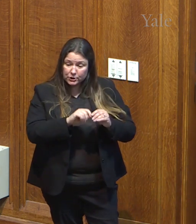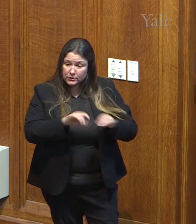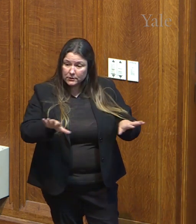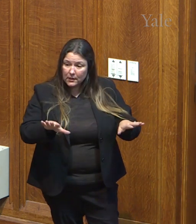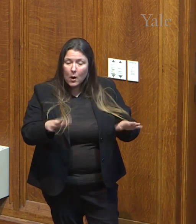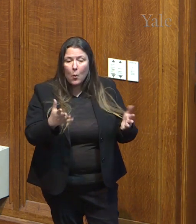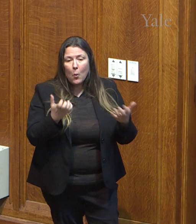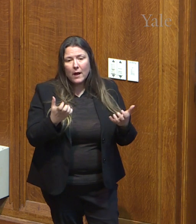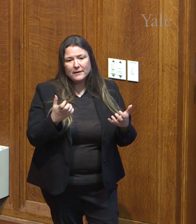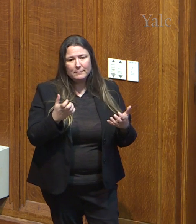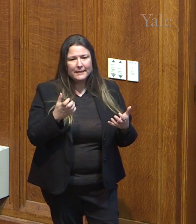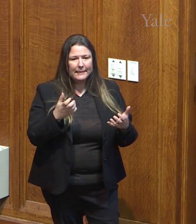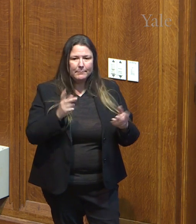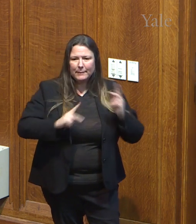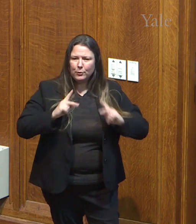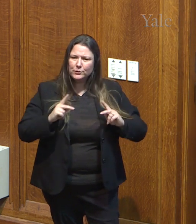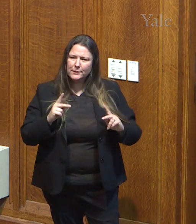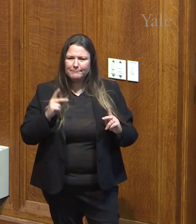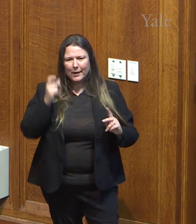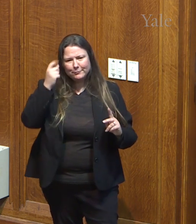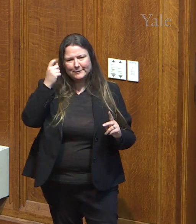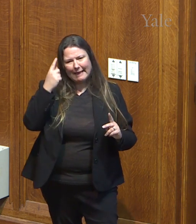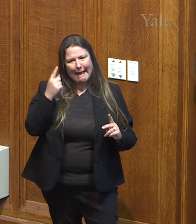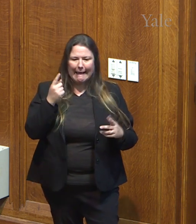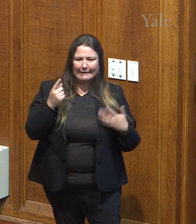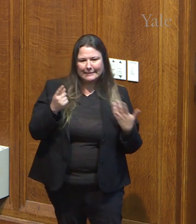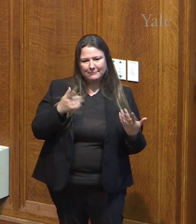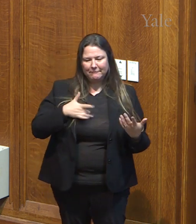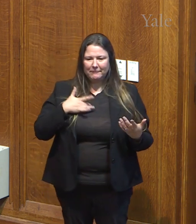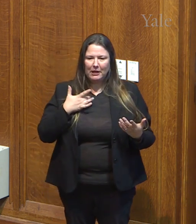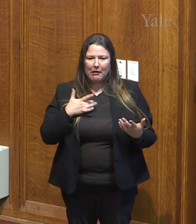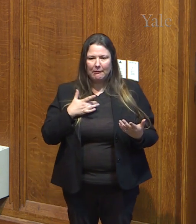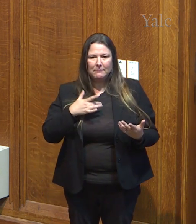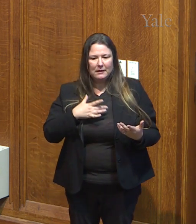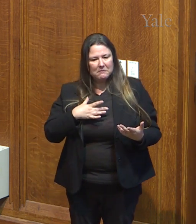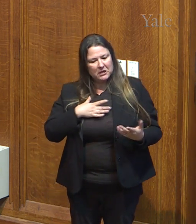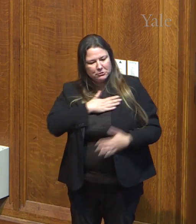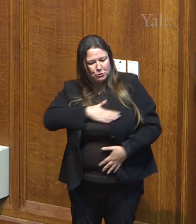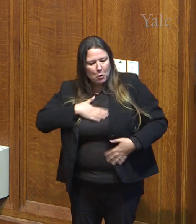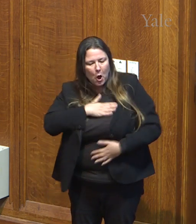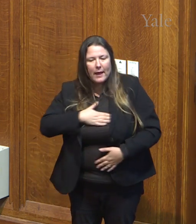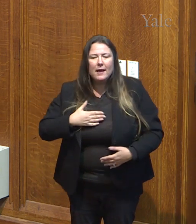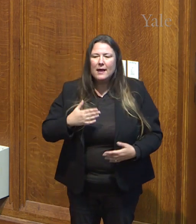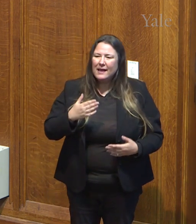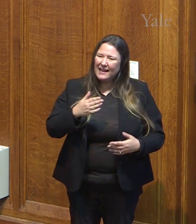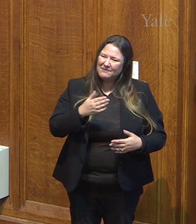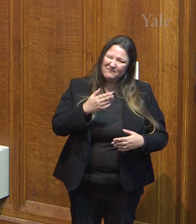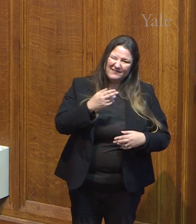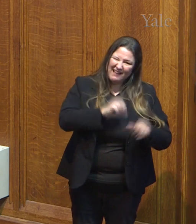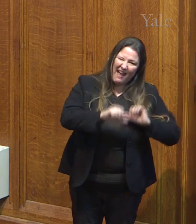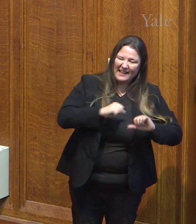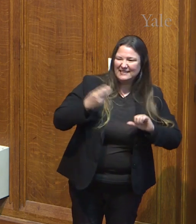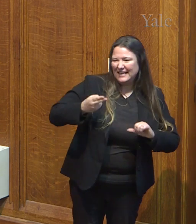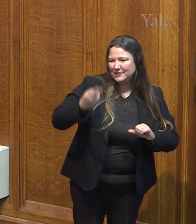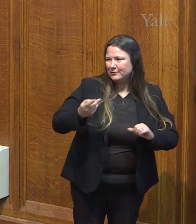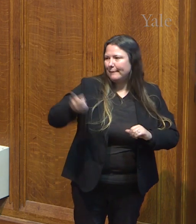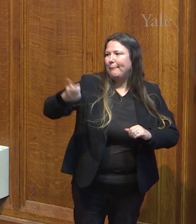science and history stuff out of it. People will like it more if it's just a lovely experience.